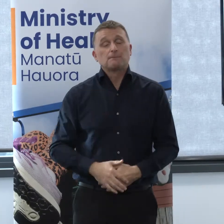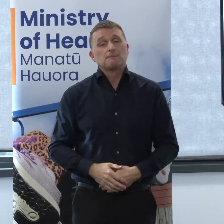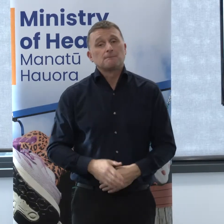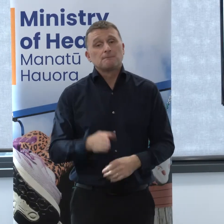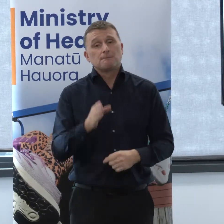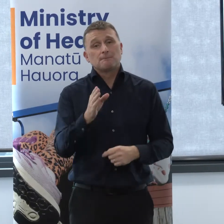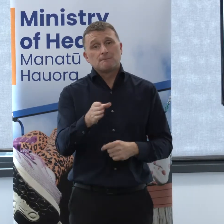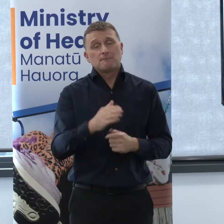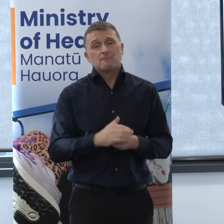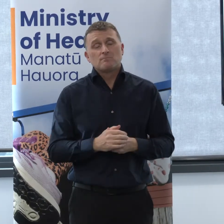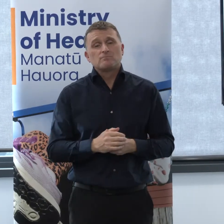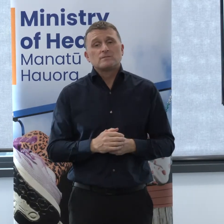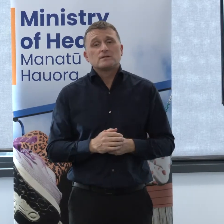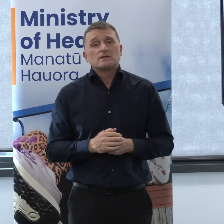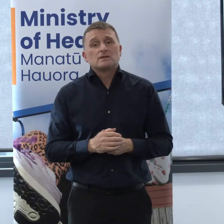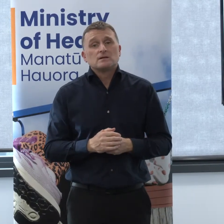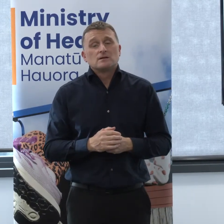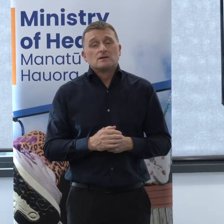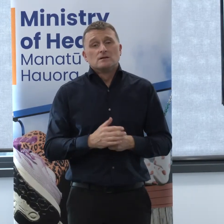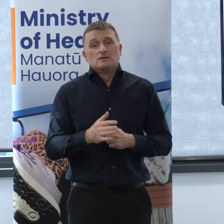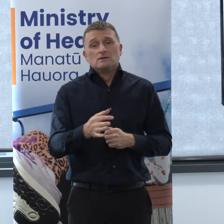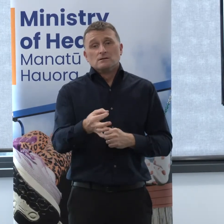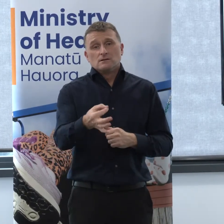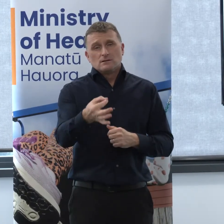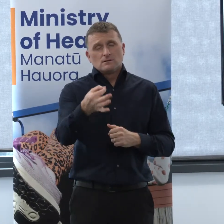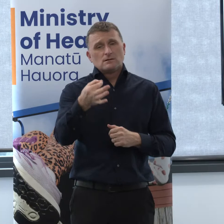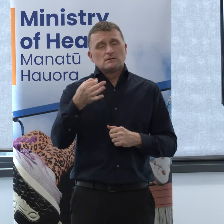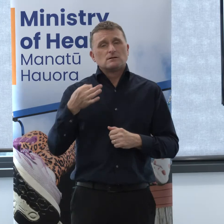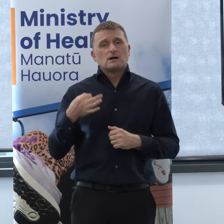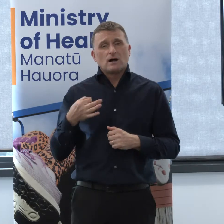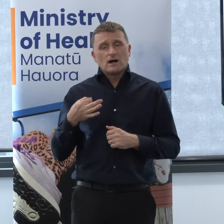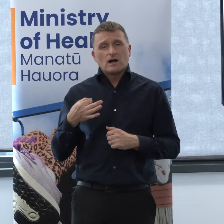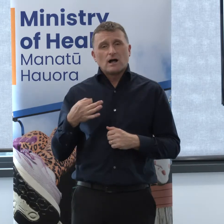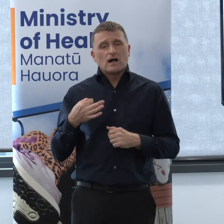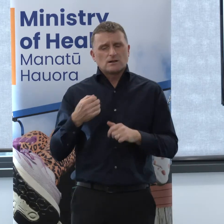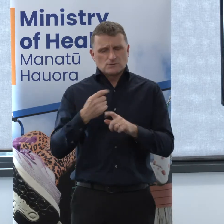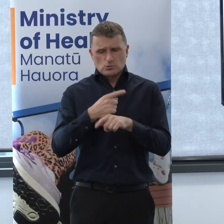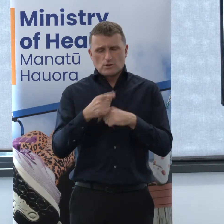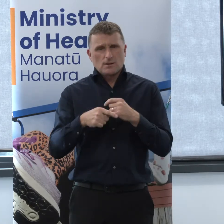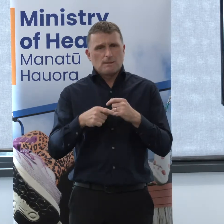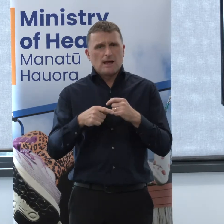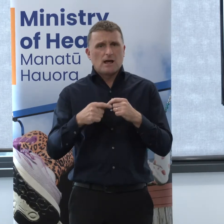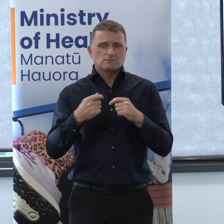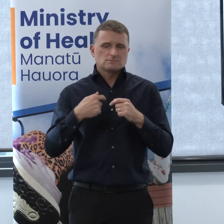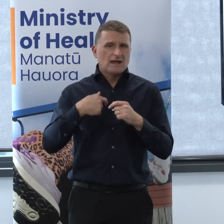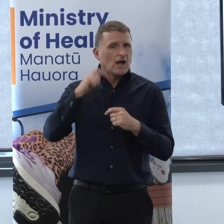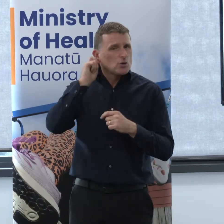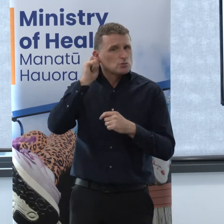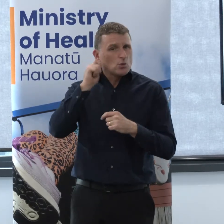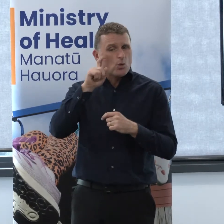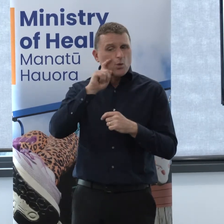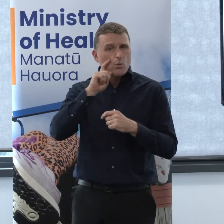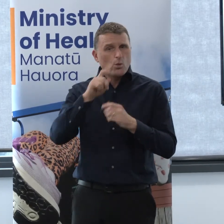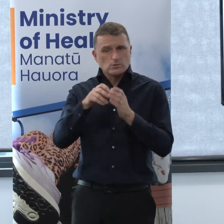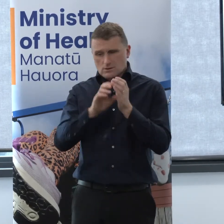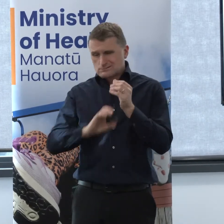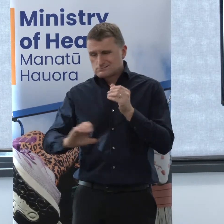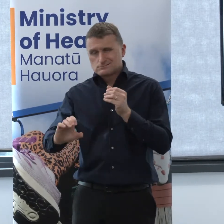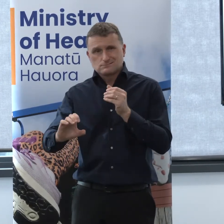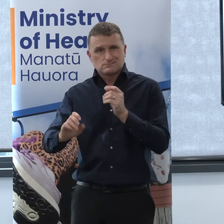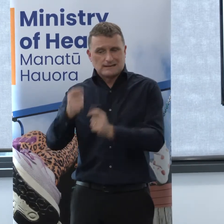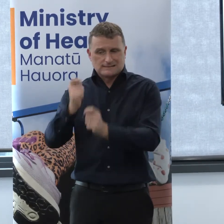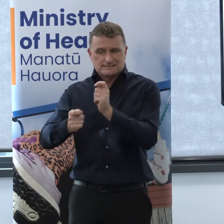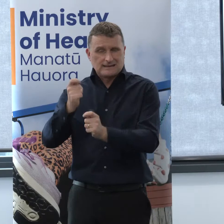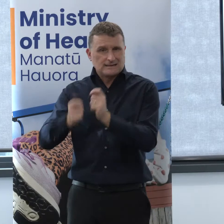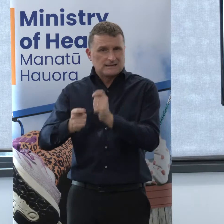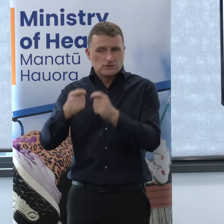questions about our briefing or